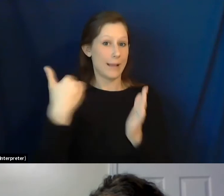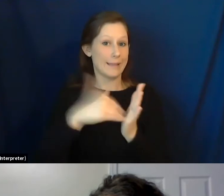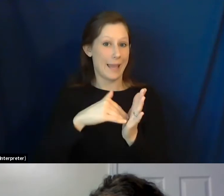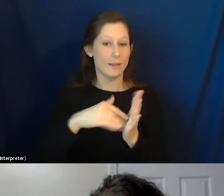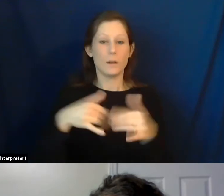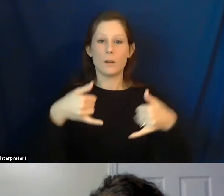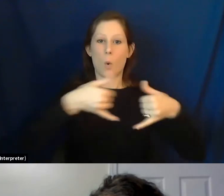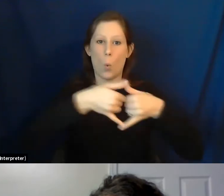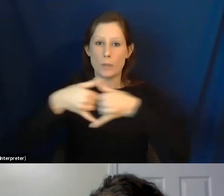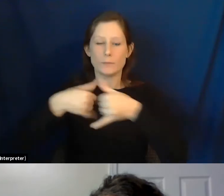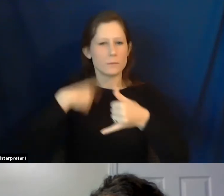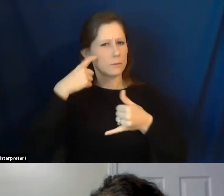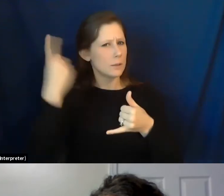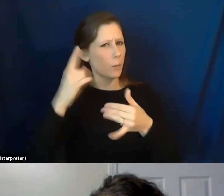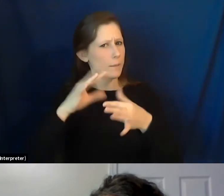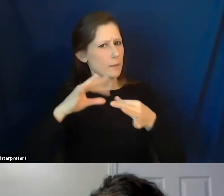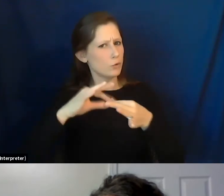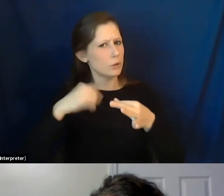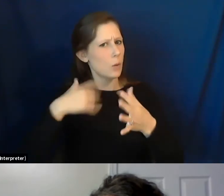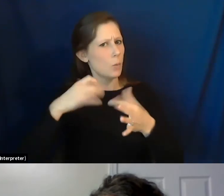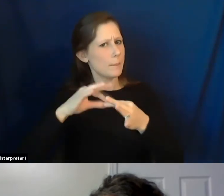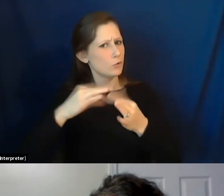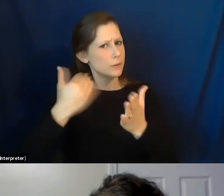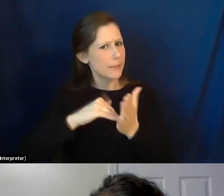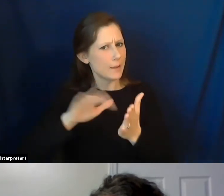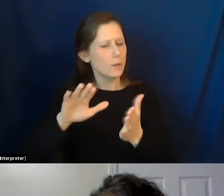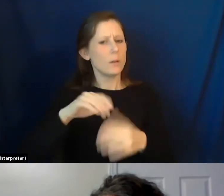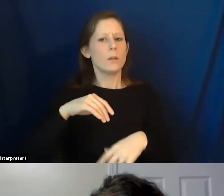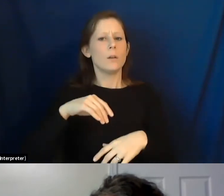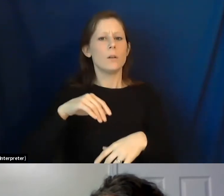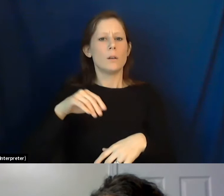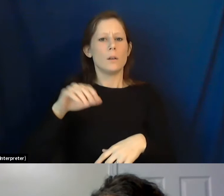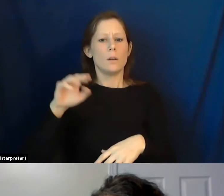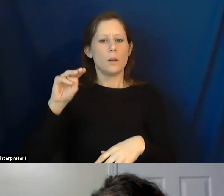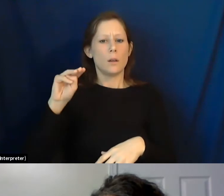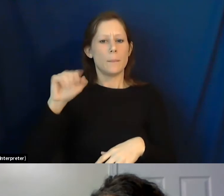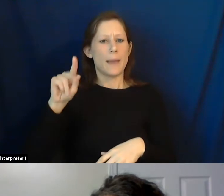somebody mentioned it i wanted to mention it they're from made stl and they were custom